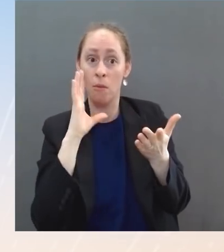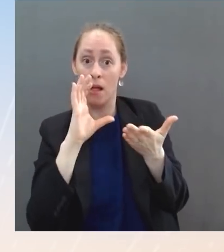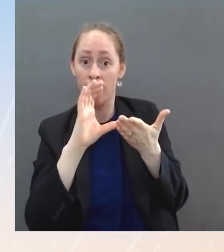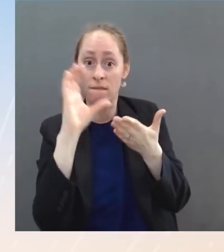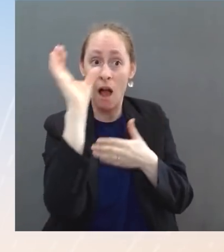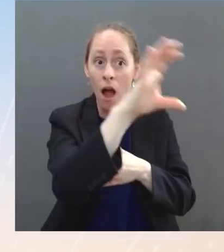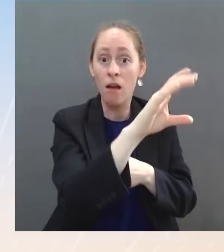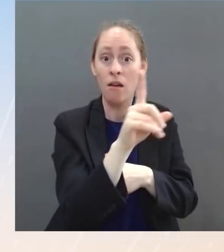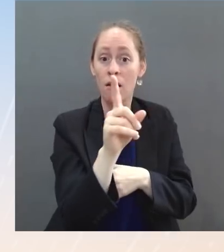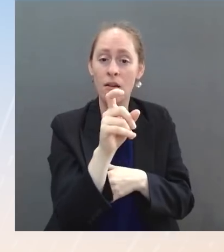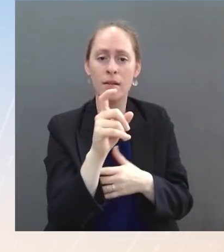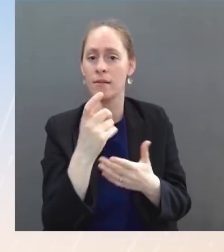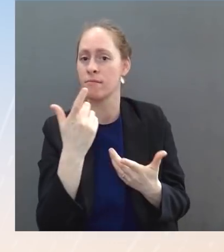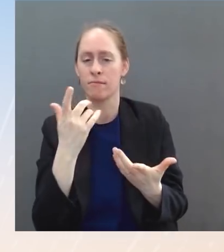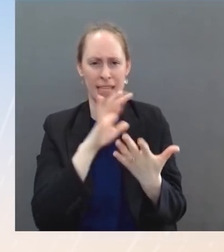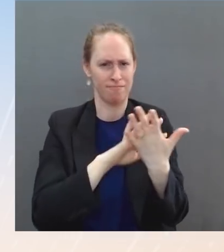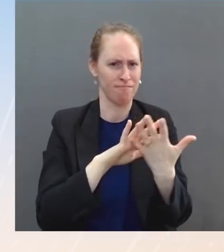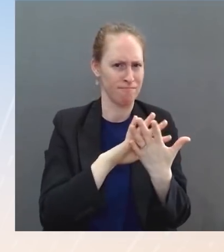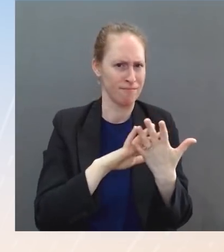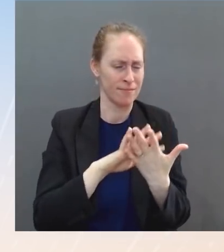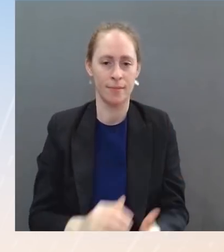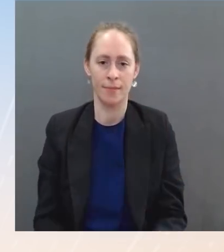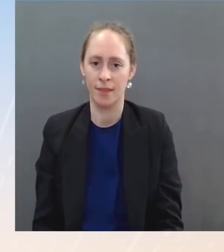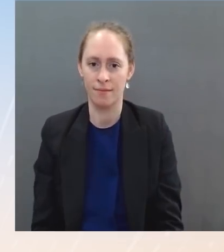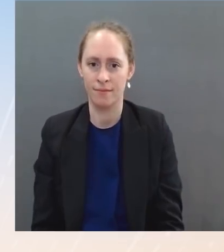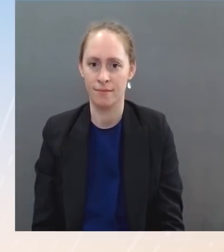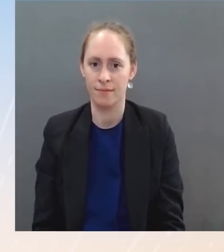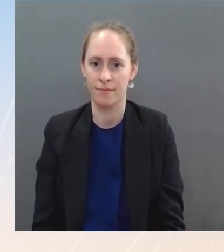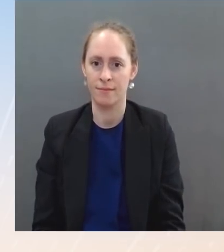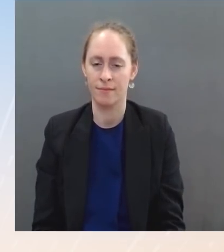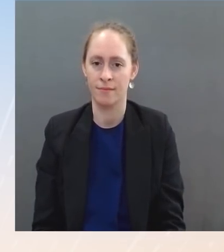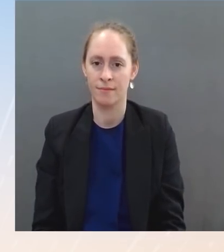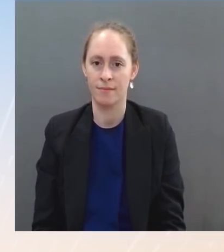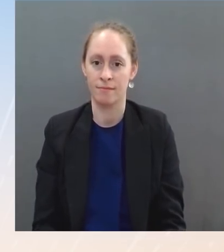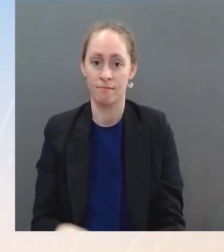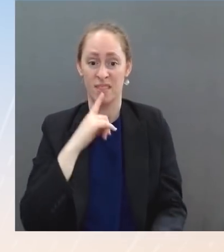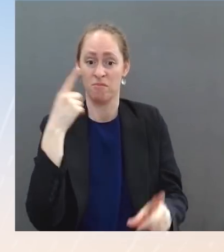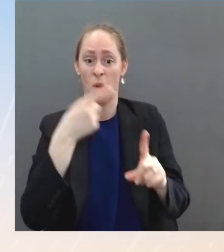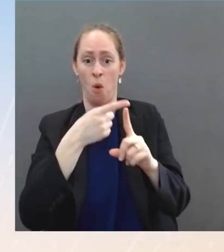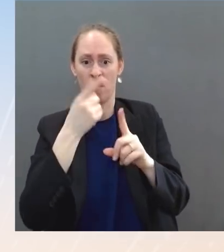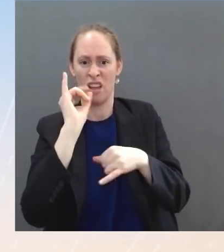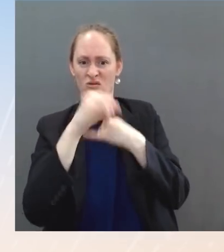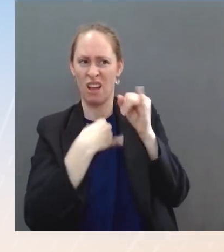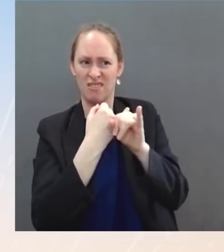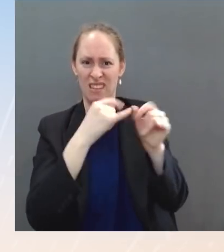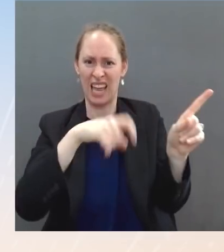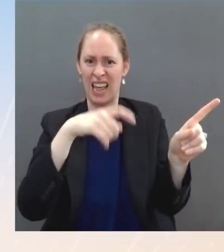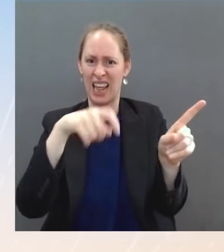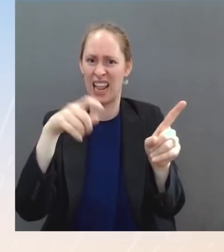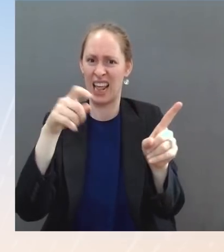to be providing to the world, we need money. And that's a case we will continue to make. Go ahead. The Press: Ukraine's Prosecutor General